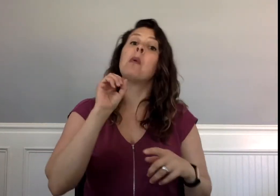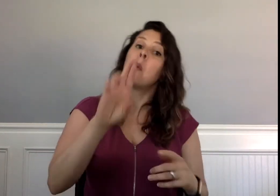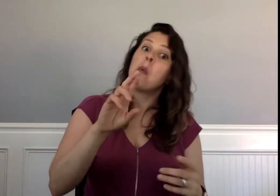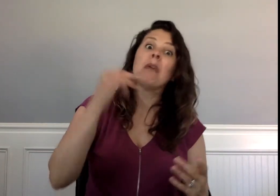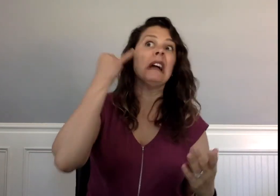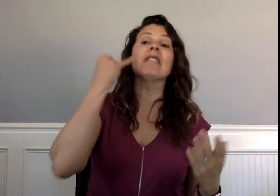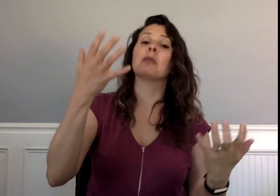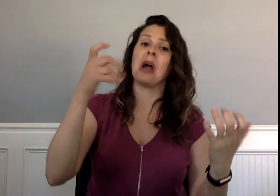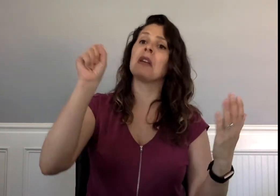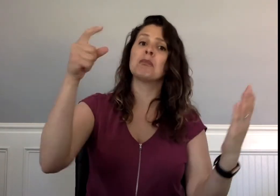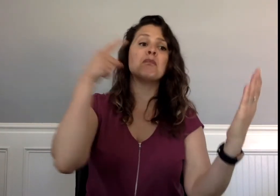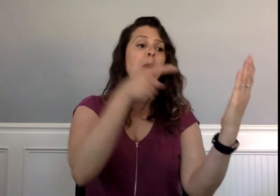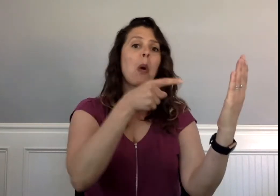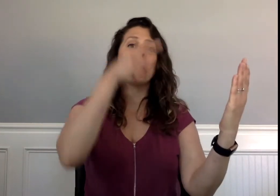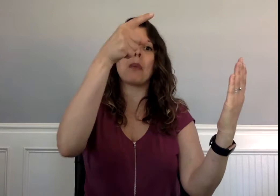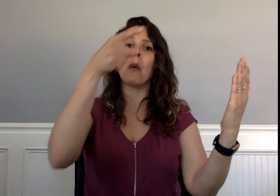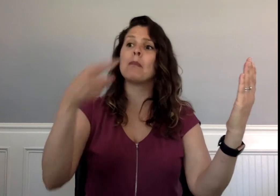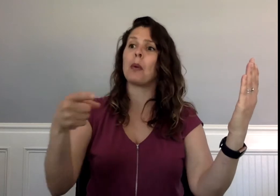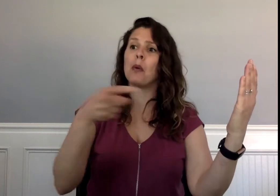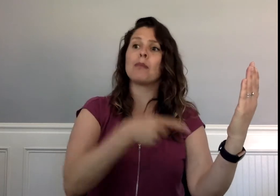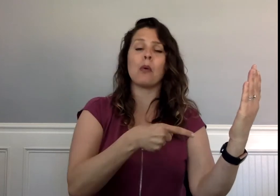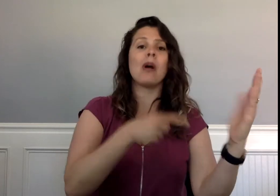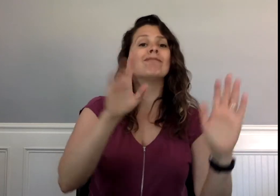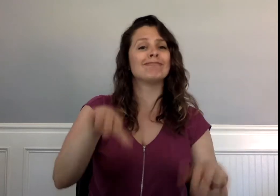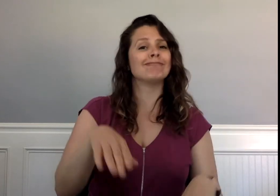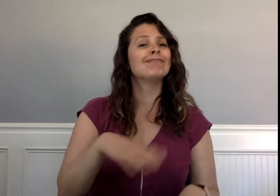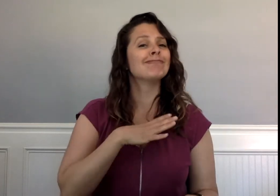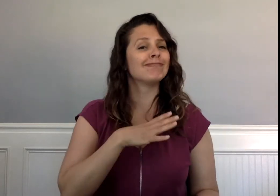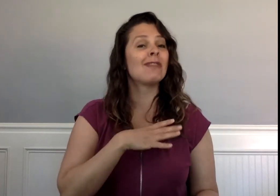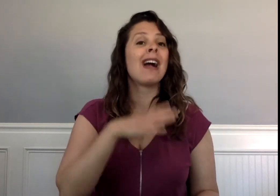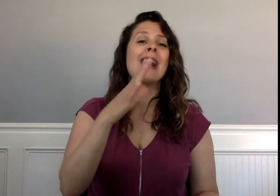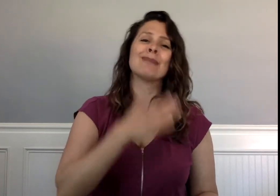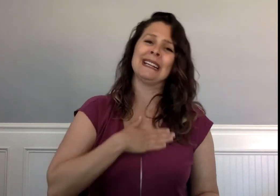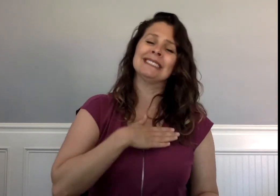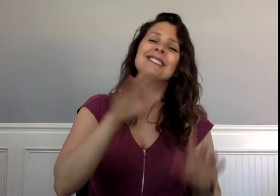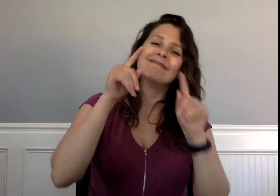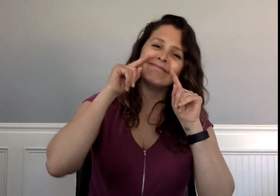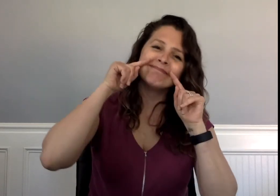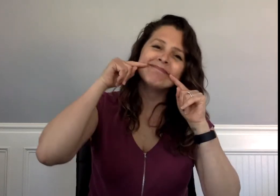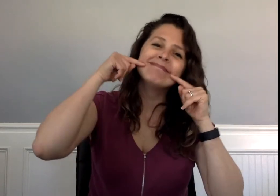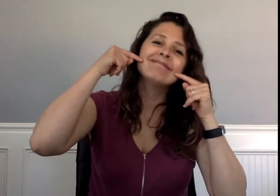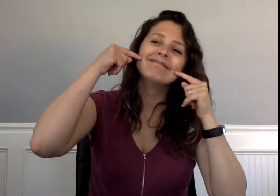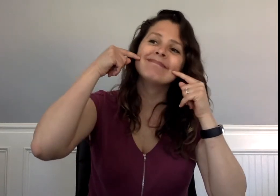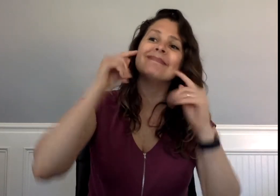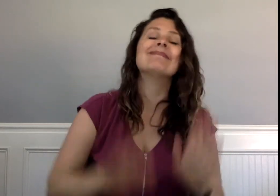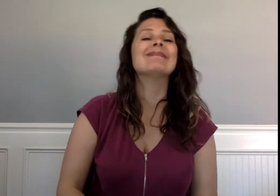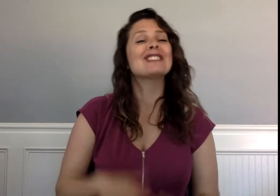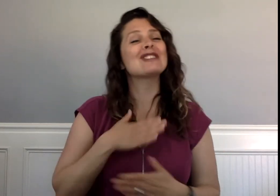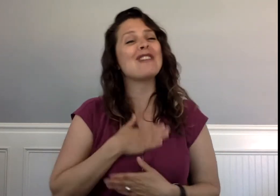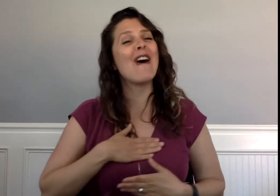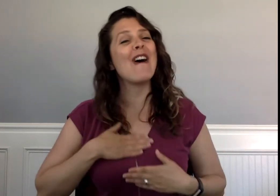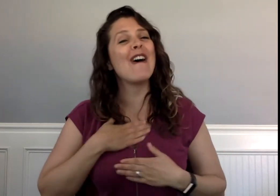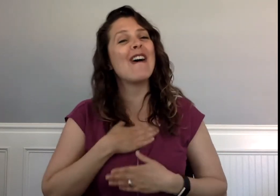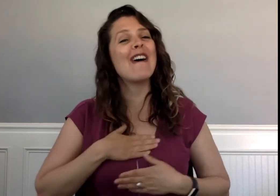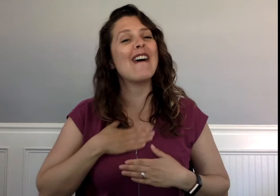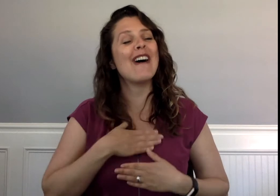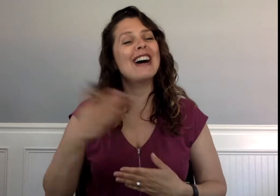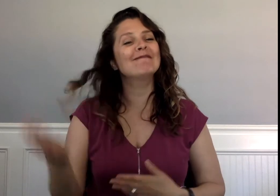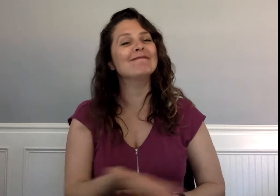Pointing also works. And smiling.☺ Enjoy!"